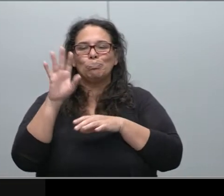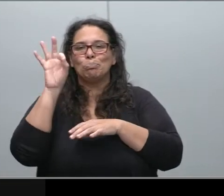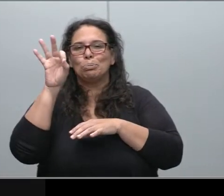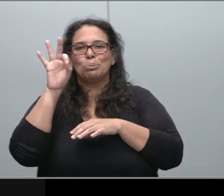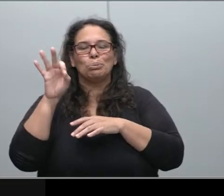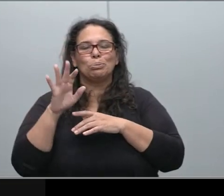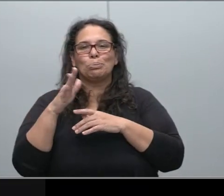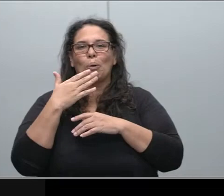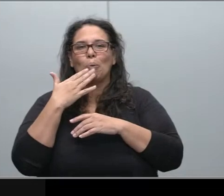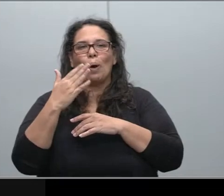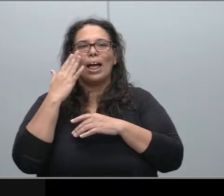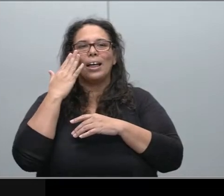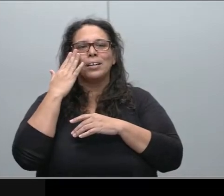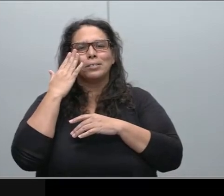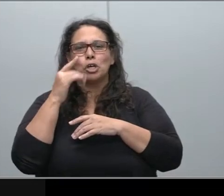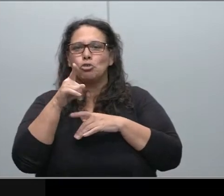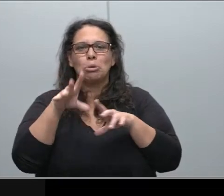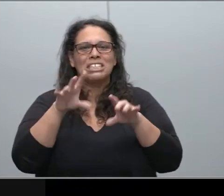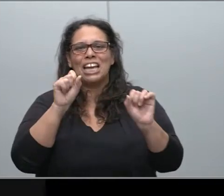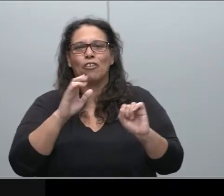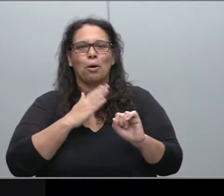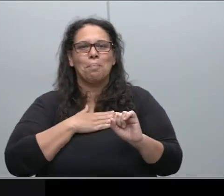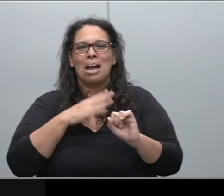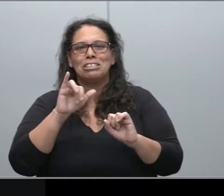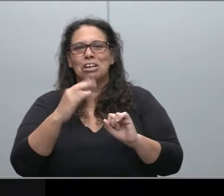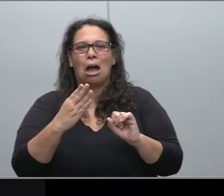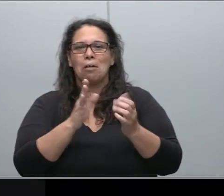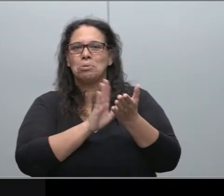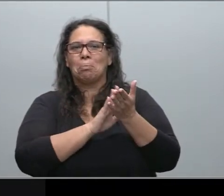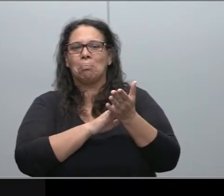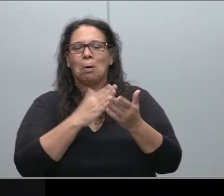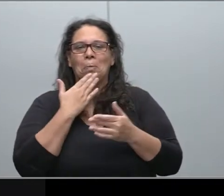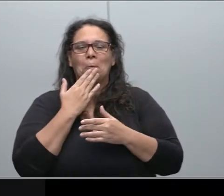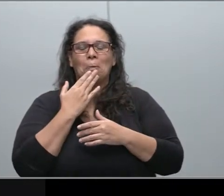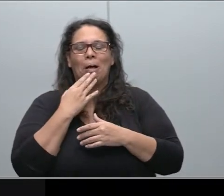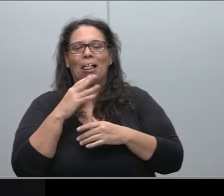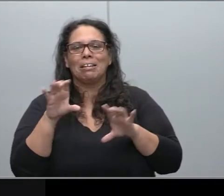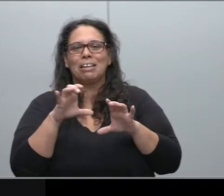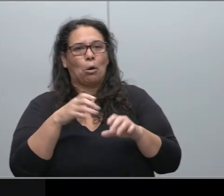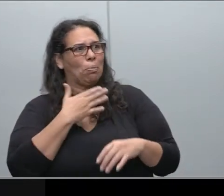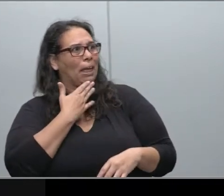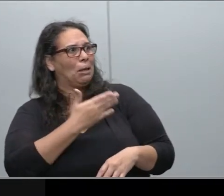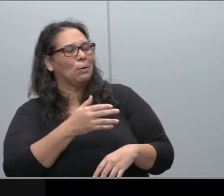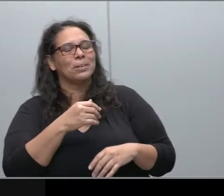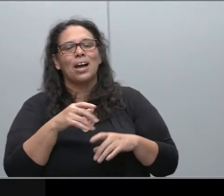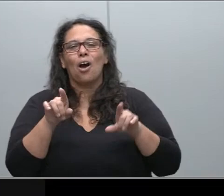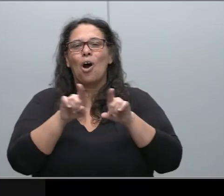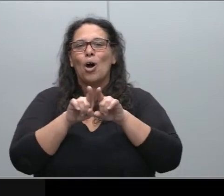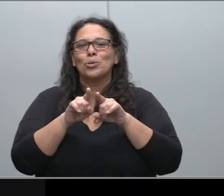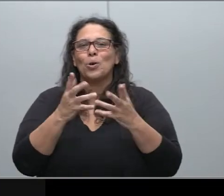And lastly, around feedback, there's been other feedback that we've heard that doesn't fall nicely